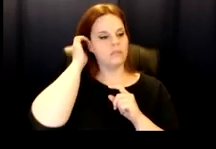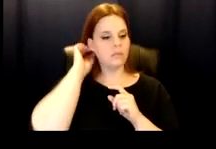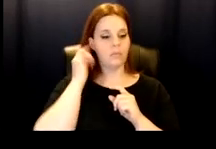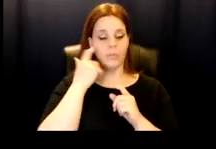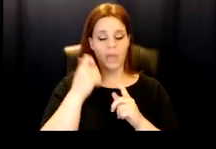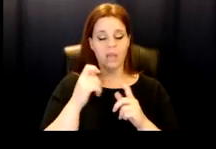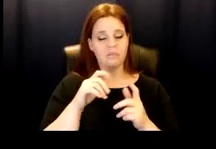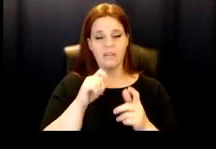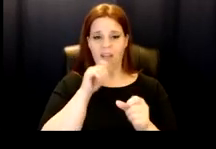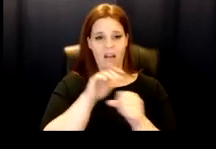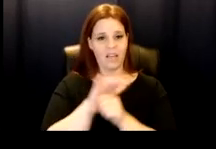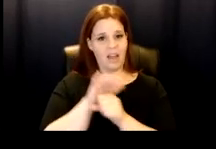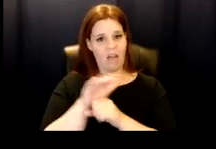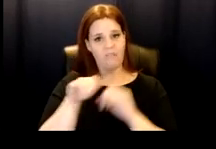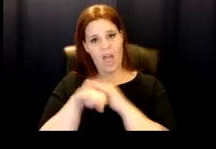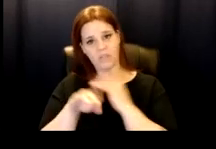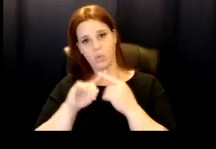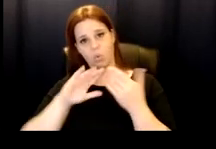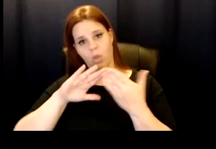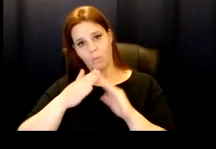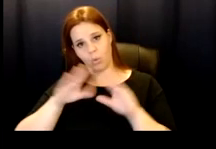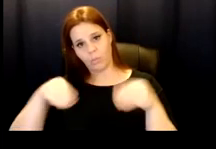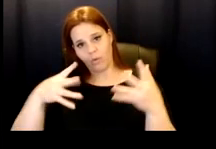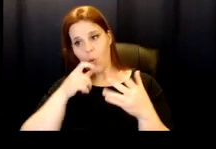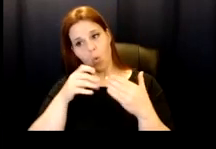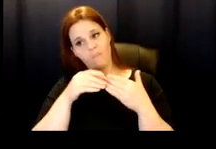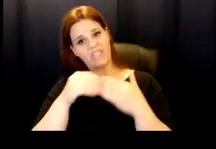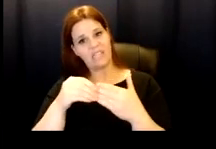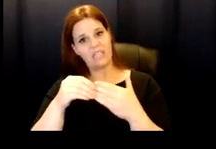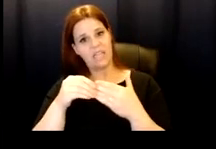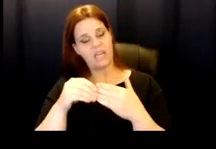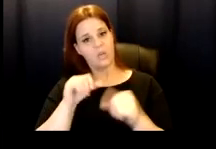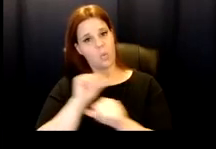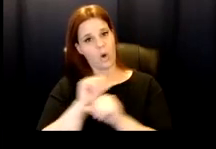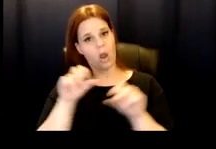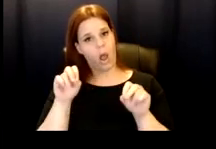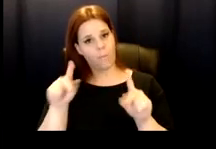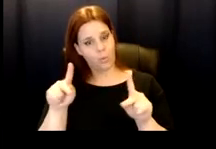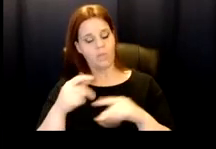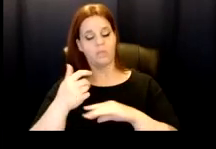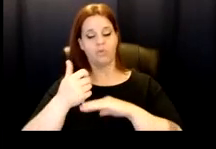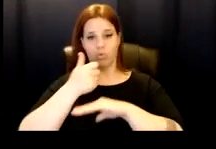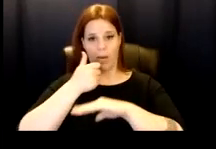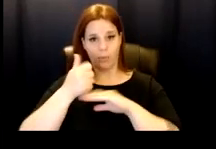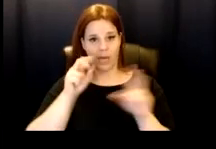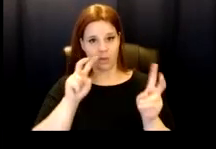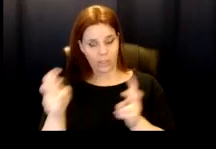to community providers who facilitated work opportunities, transportation issues, and